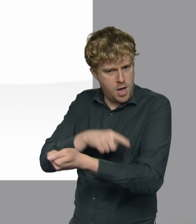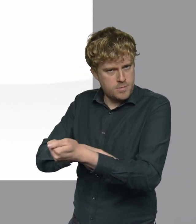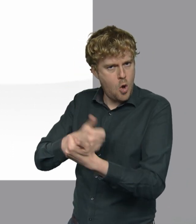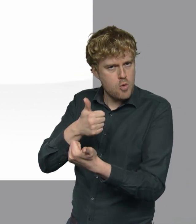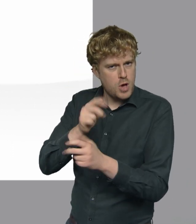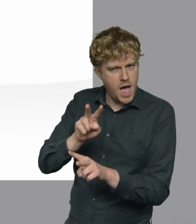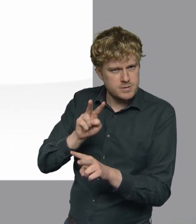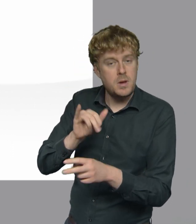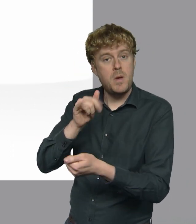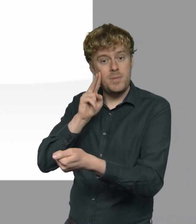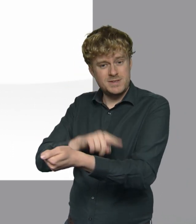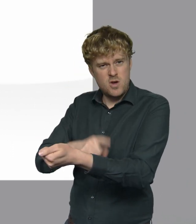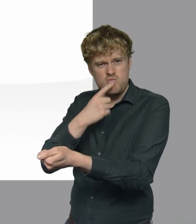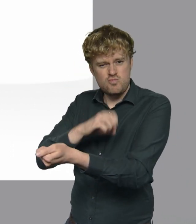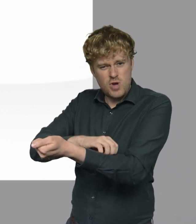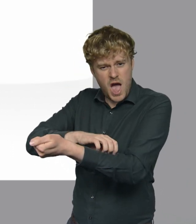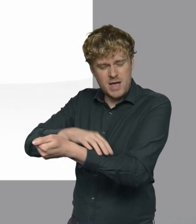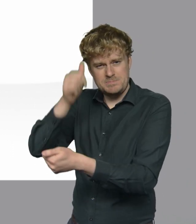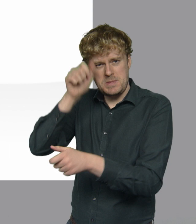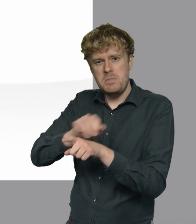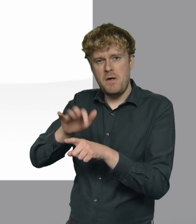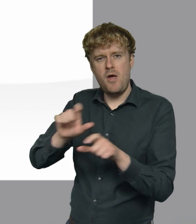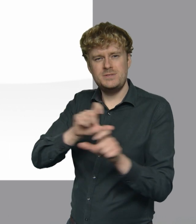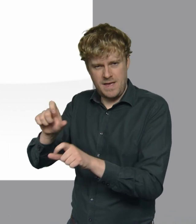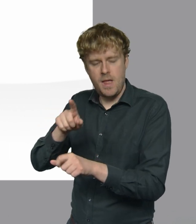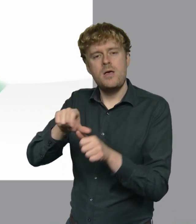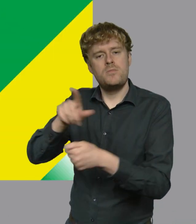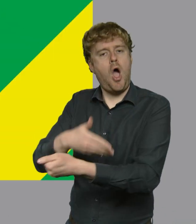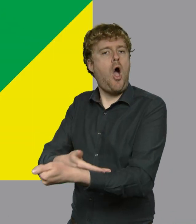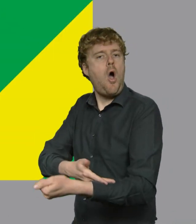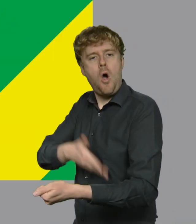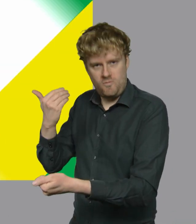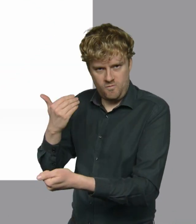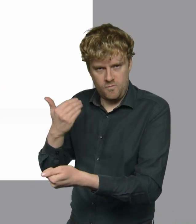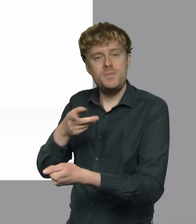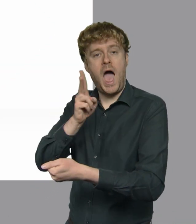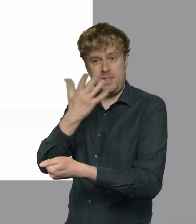if bleeding comes through the first dressing, then you should remove the first dressing and reapply direct pressure